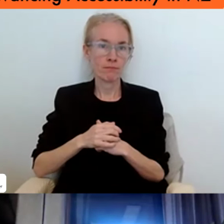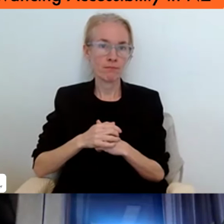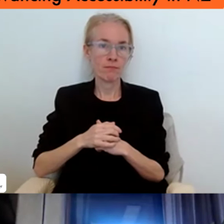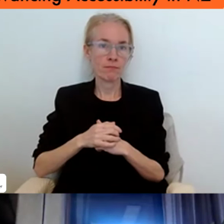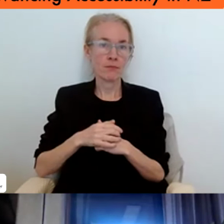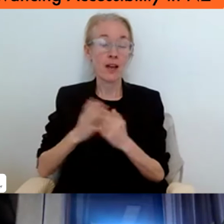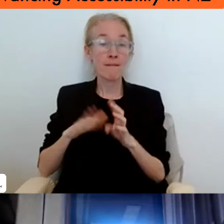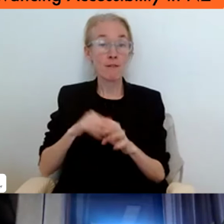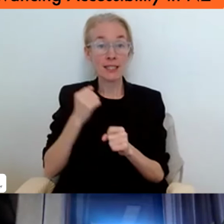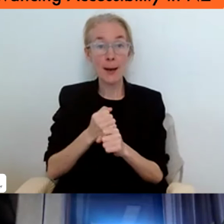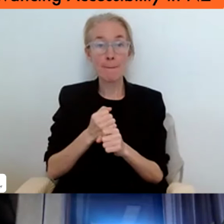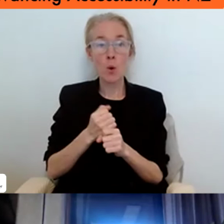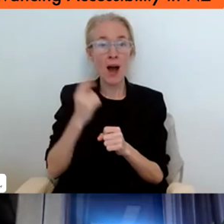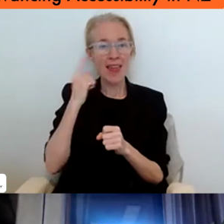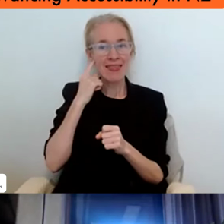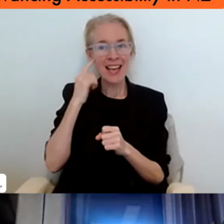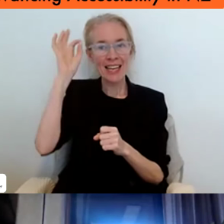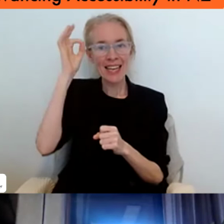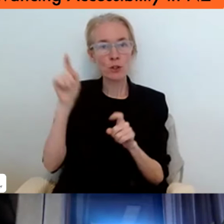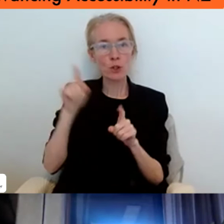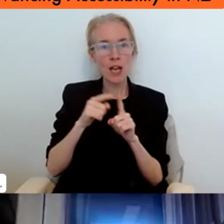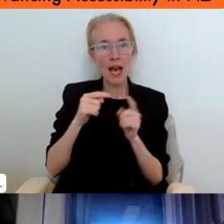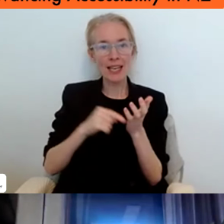councils such as Thames-Coromandel which are aging quite rapidly,